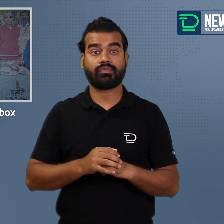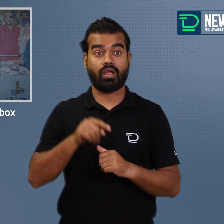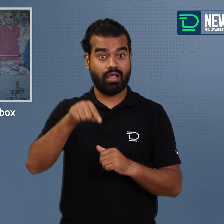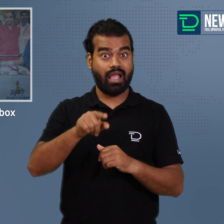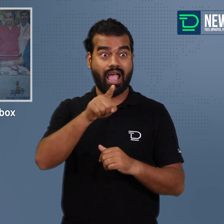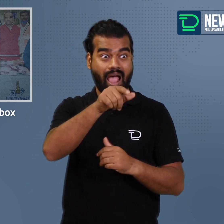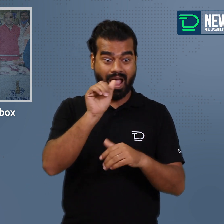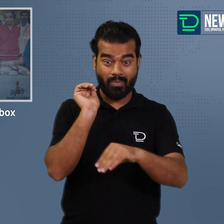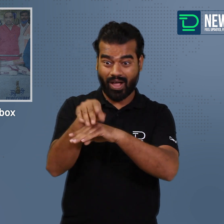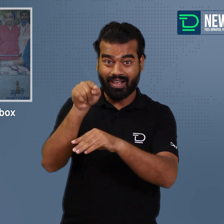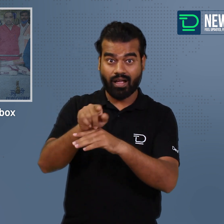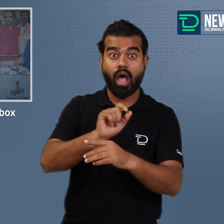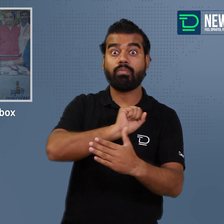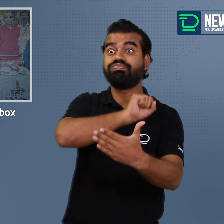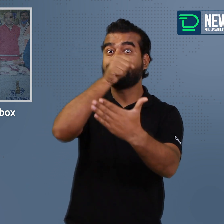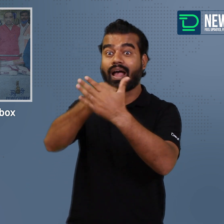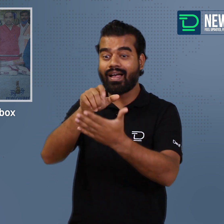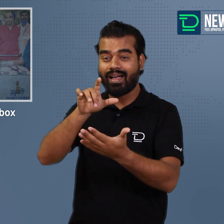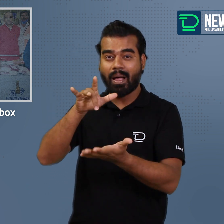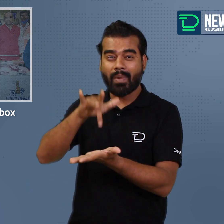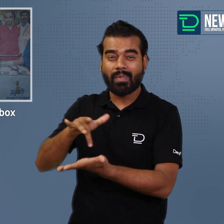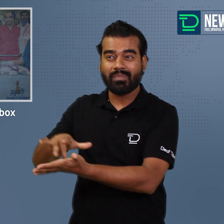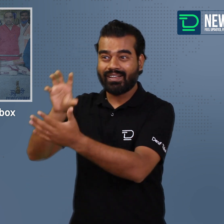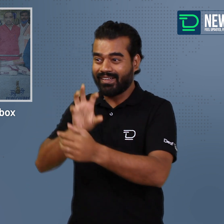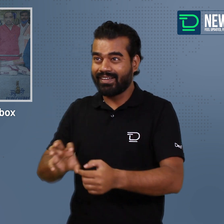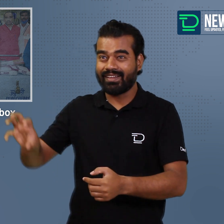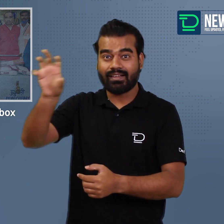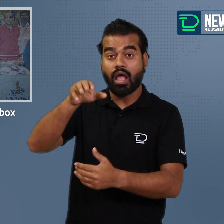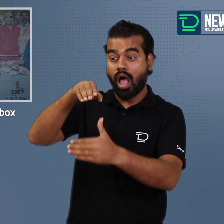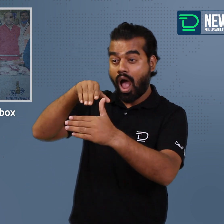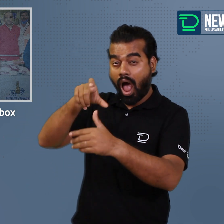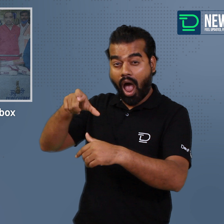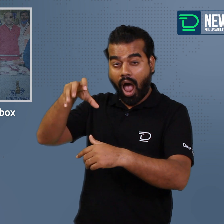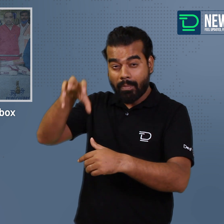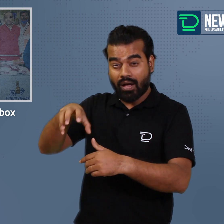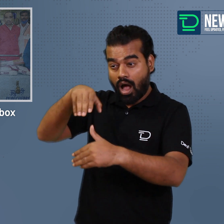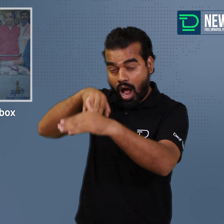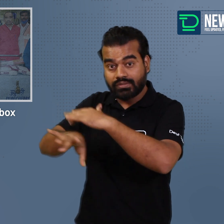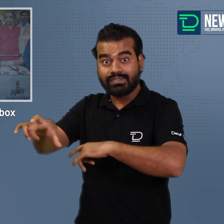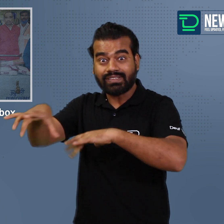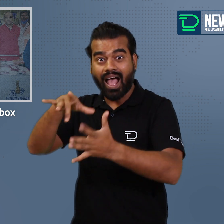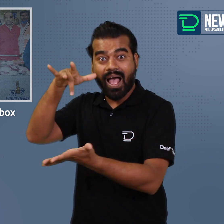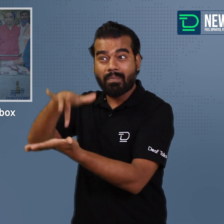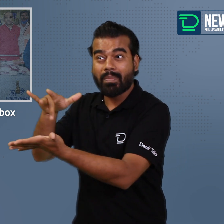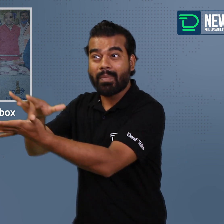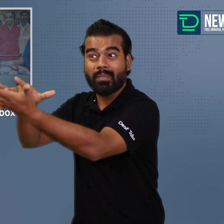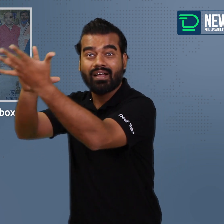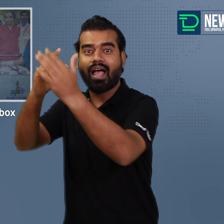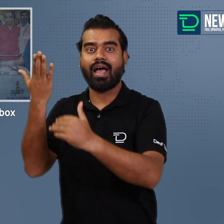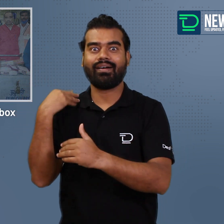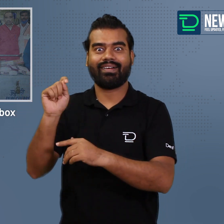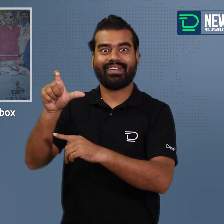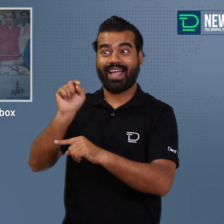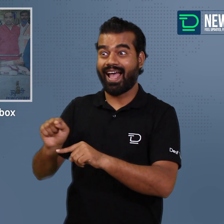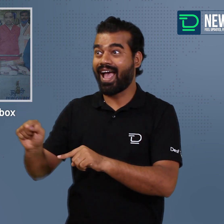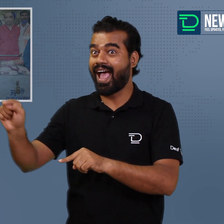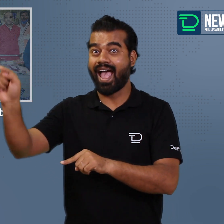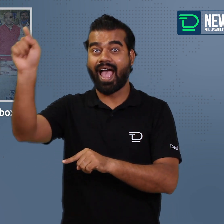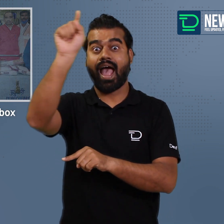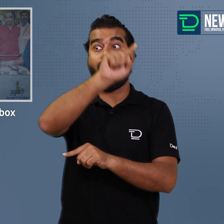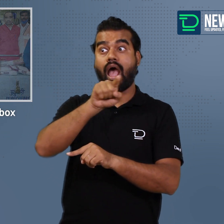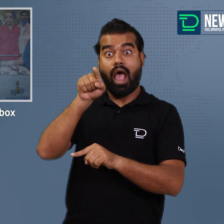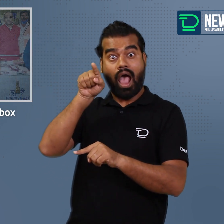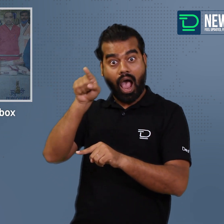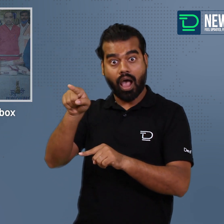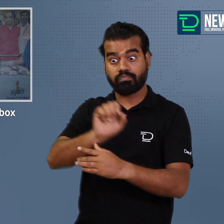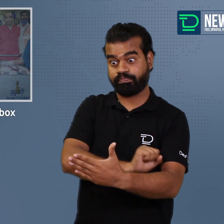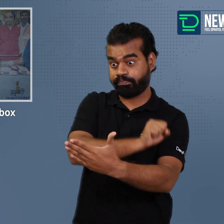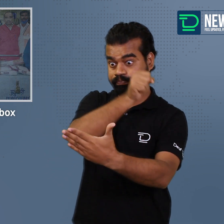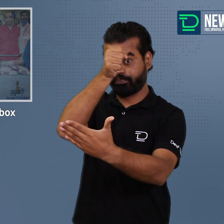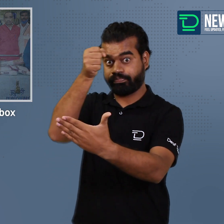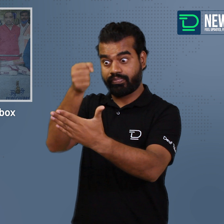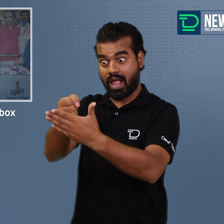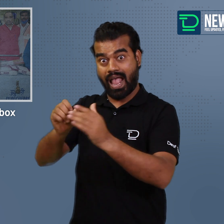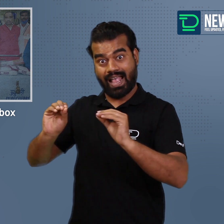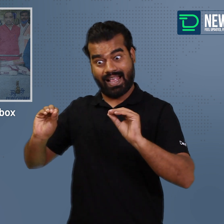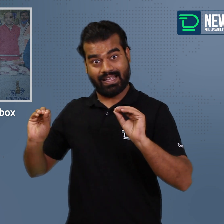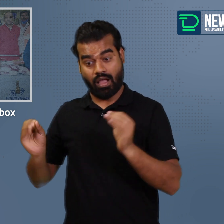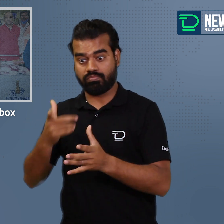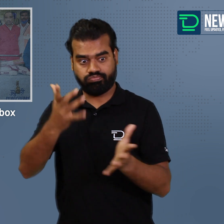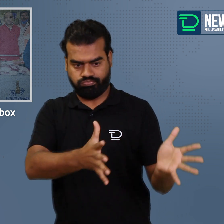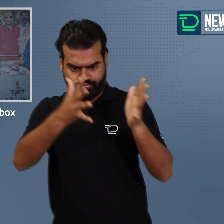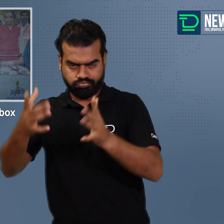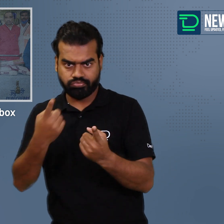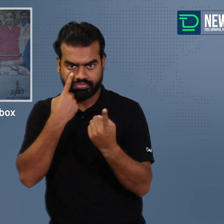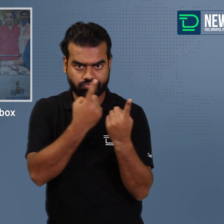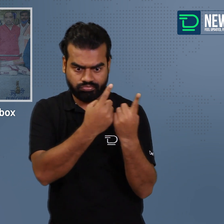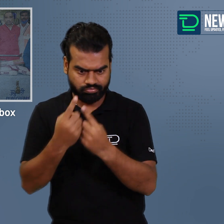After reaching all the state capitals, the ballot boxes will be kept